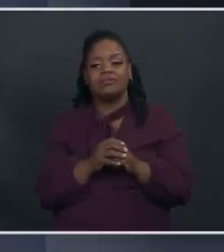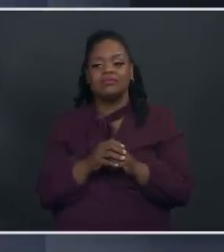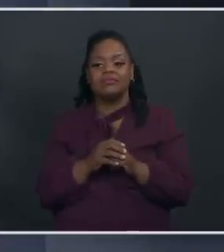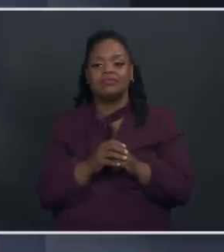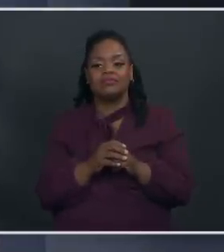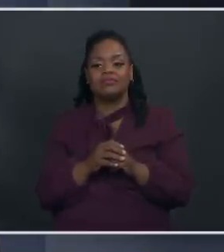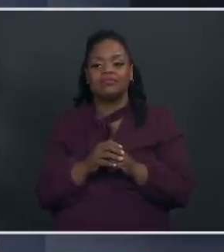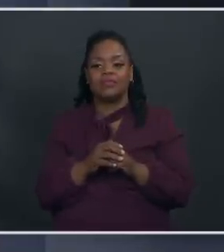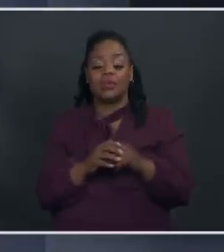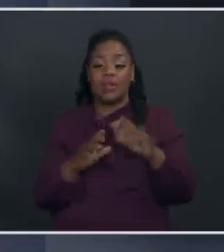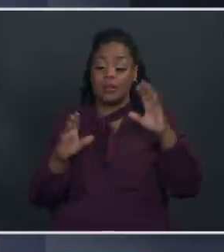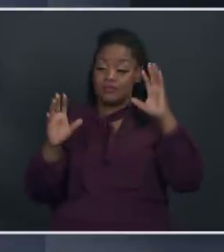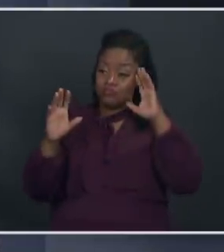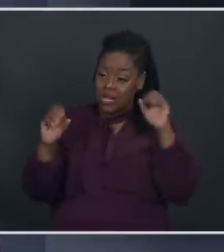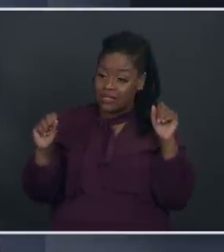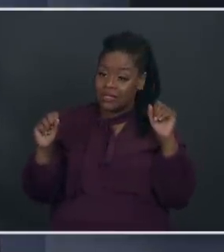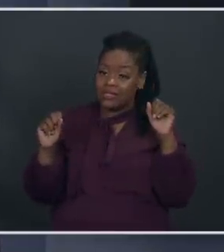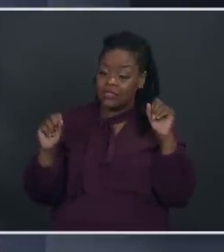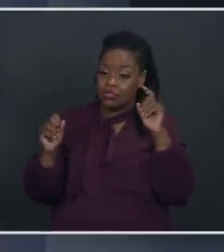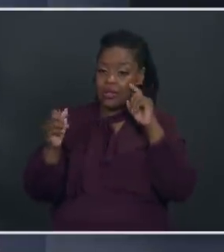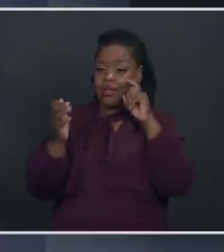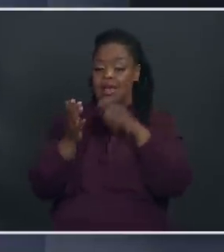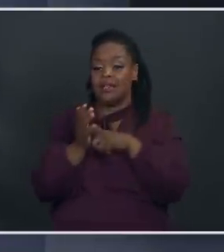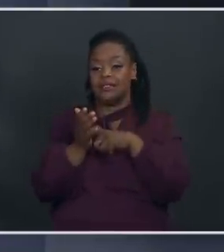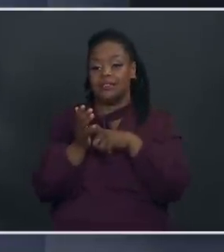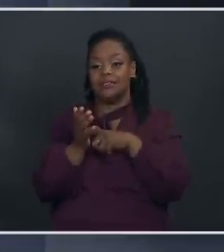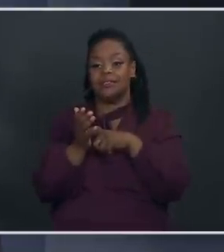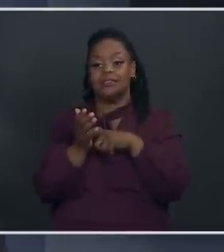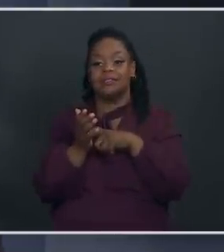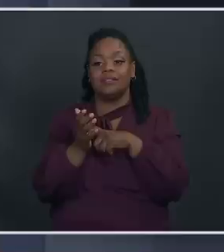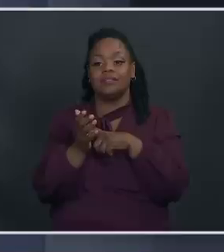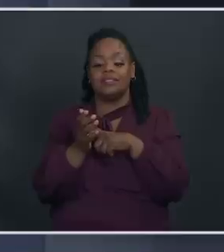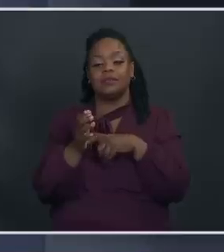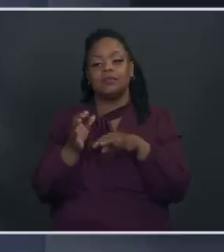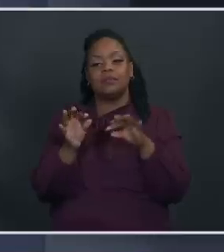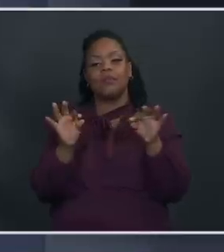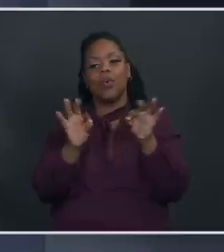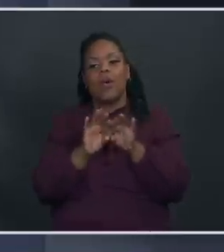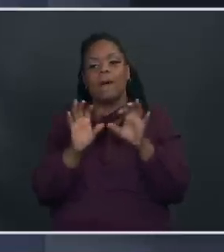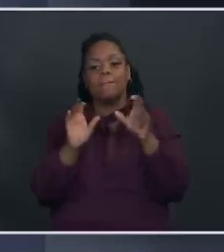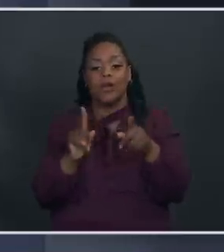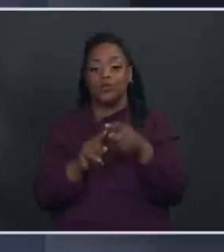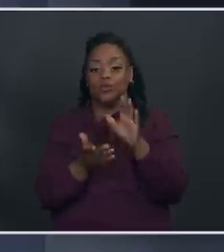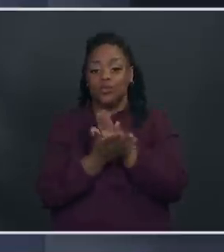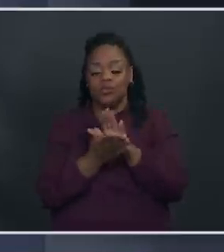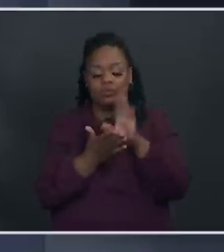as we all do, the value of having children in schools and doing that in a safe way, which is one of the reasons